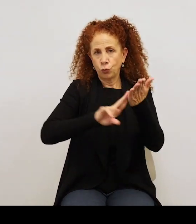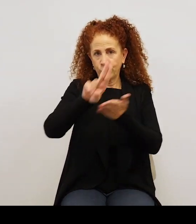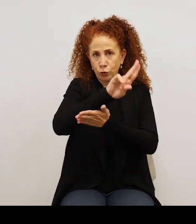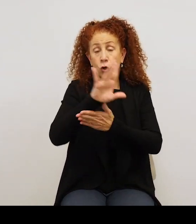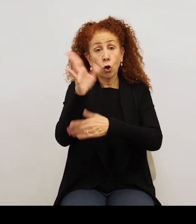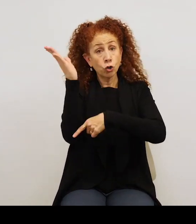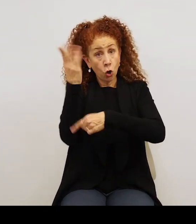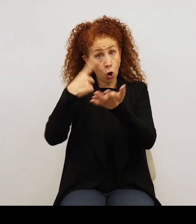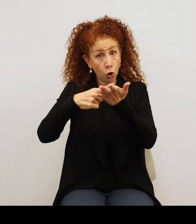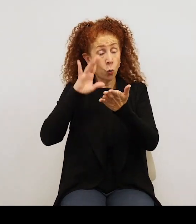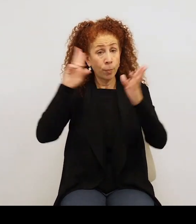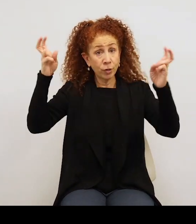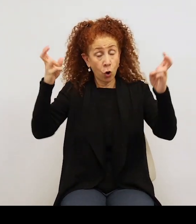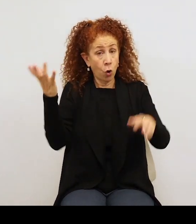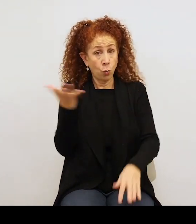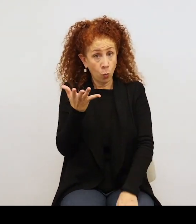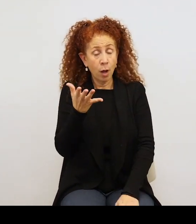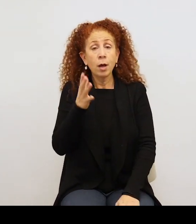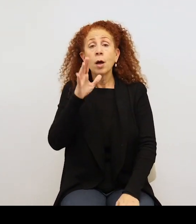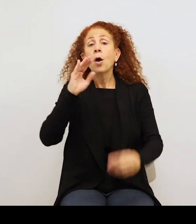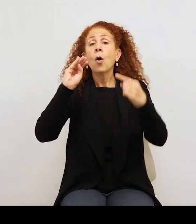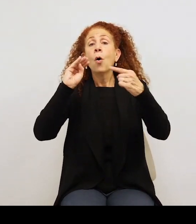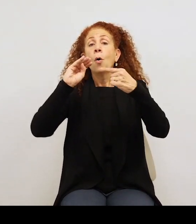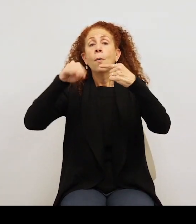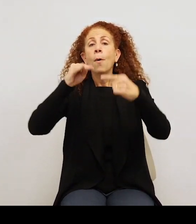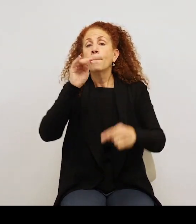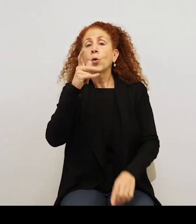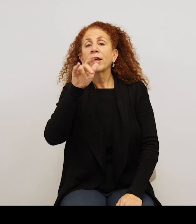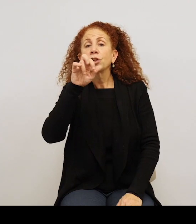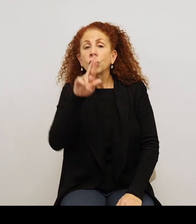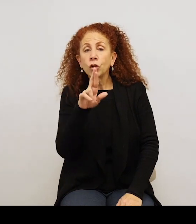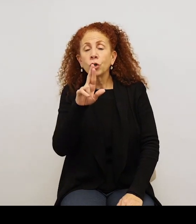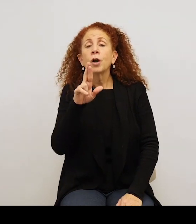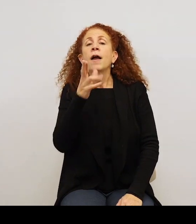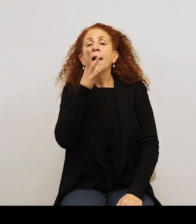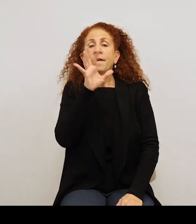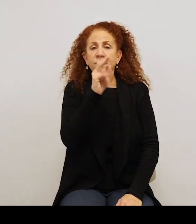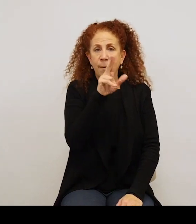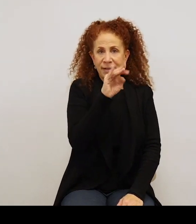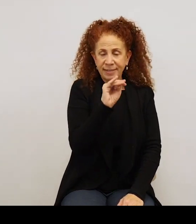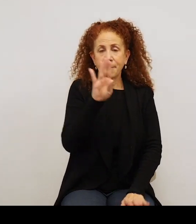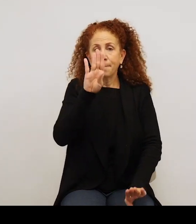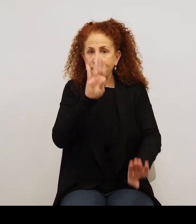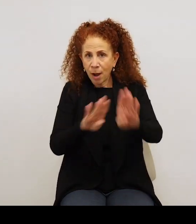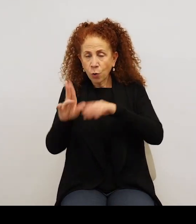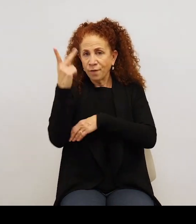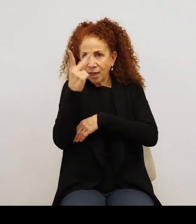Her talk will be entitled "Molecular Feminisms and Biophilosophies of Becoming."